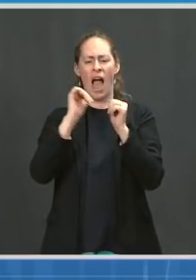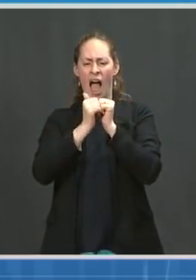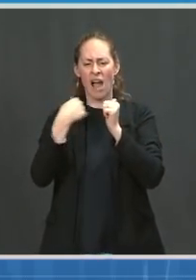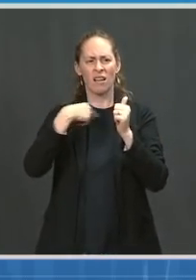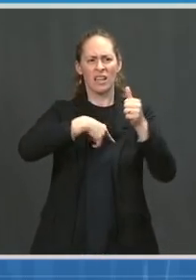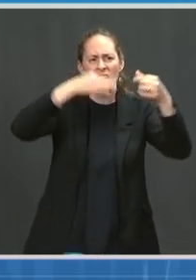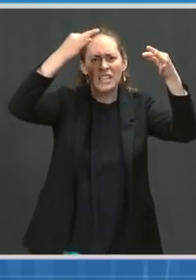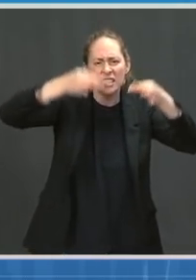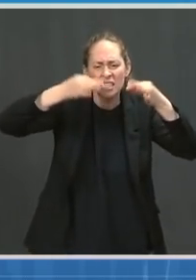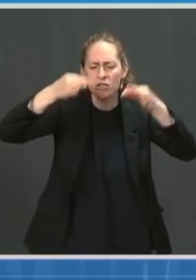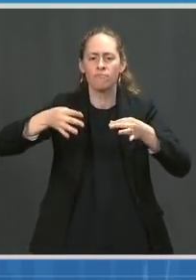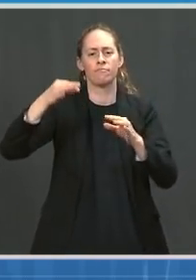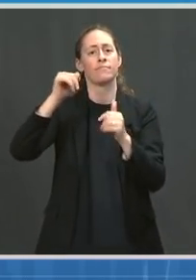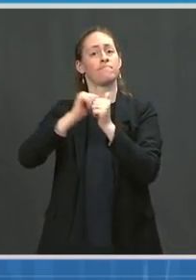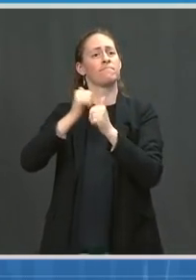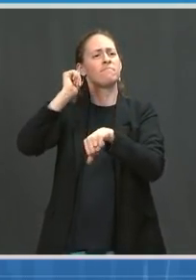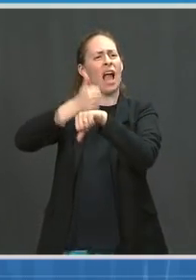and give Americans the facts as we know them.